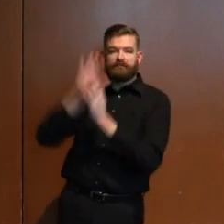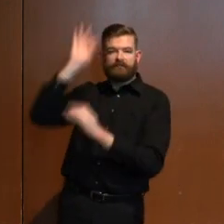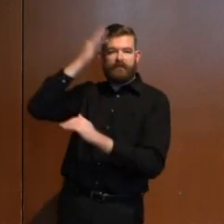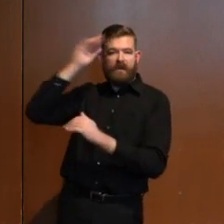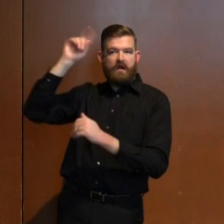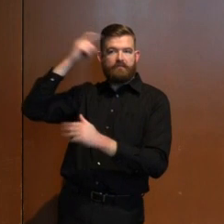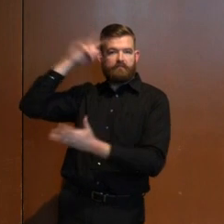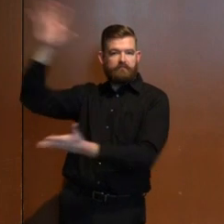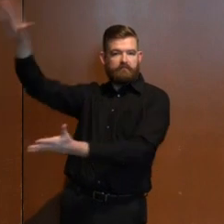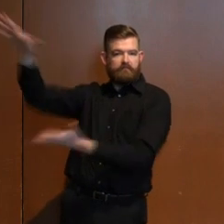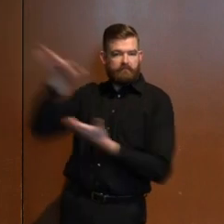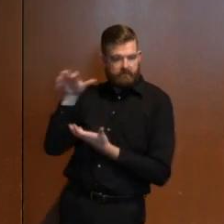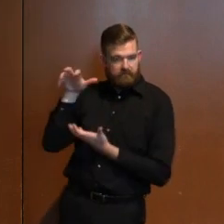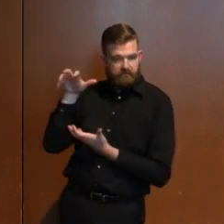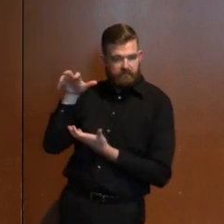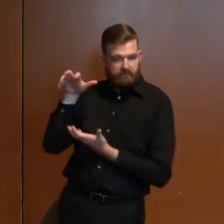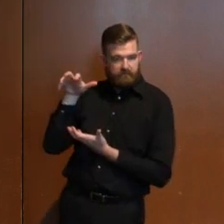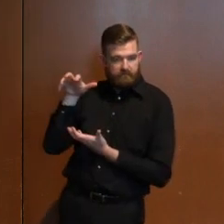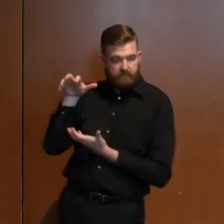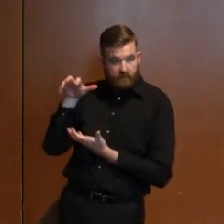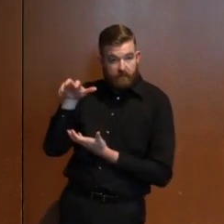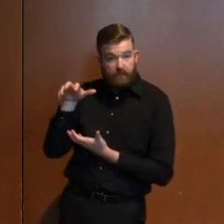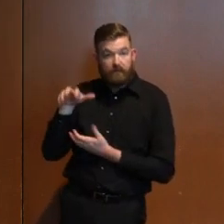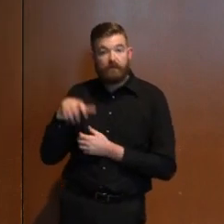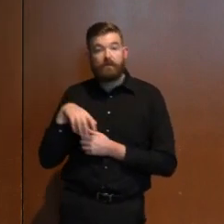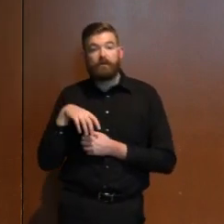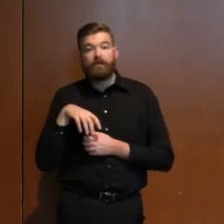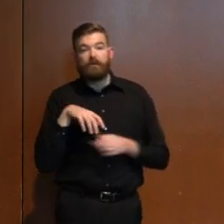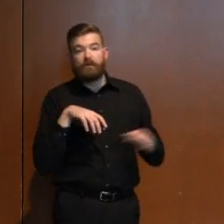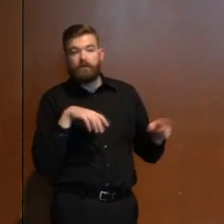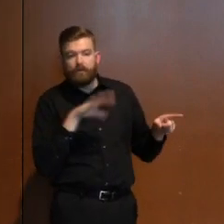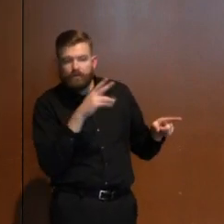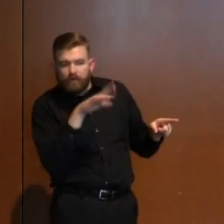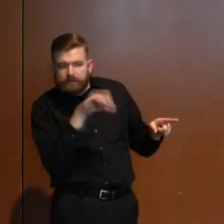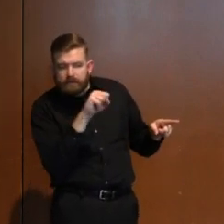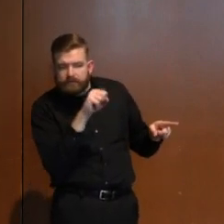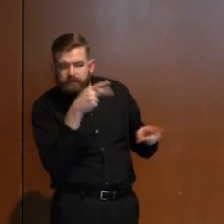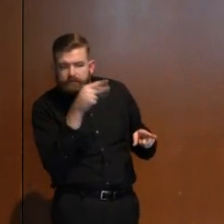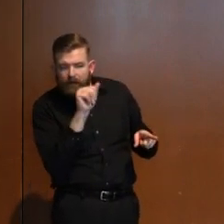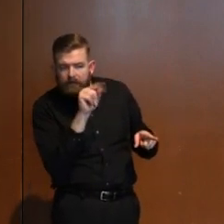REALLY USE A BIG SLUG MORE COMING OUT OF THE FEDERAL GOVERNMENT. SO IF CHRIS AND PAT, CORRECT ME